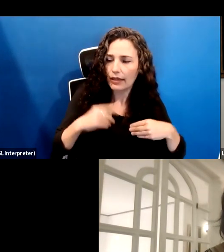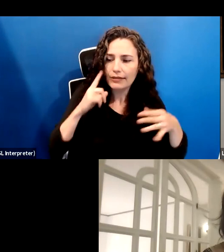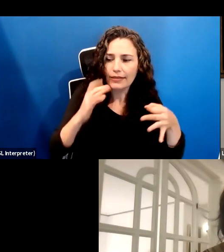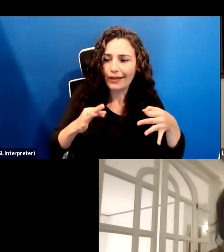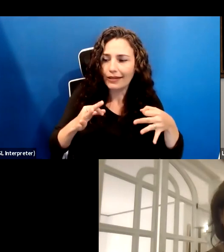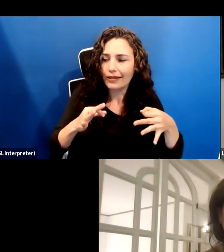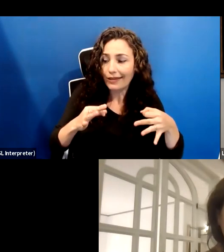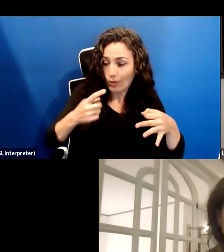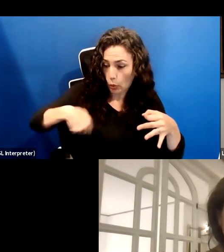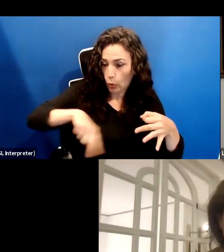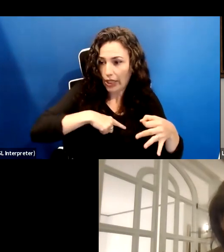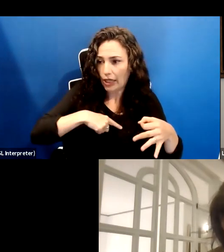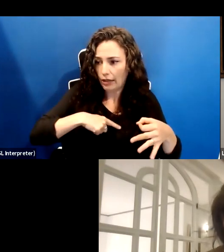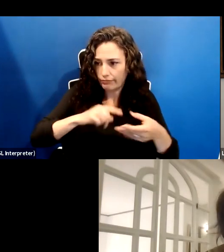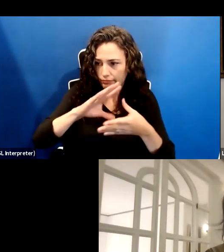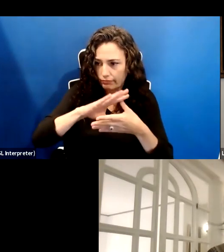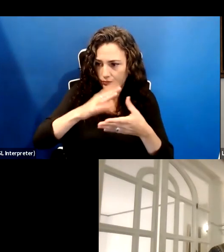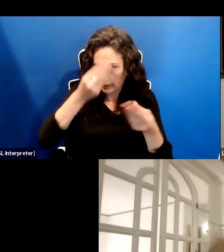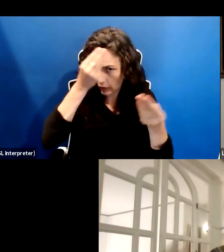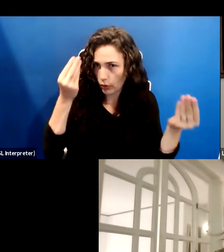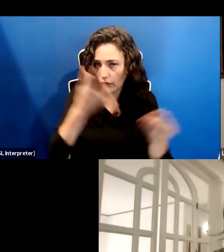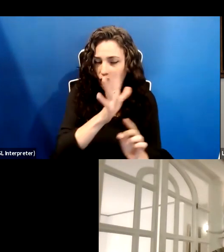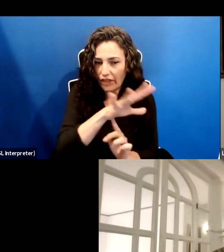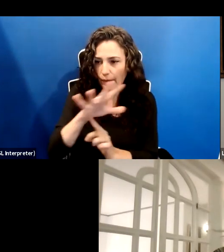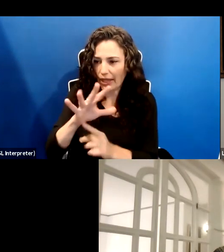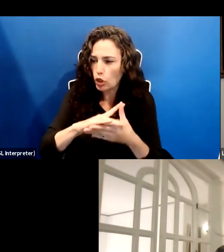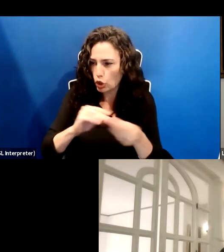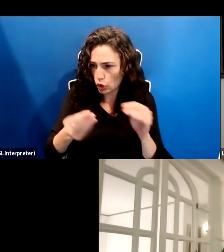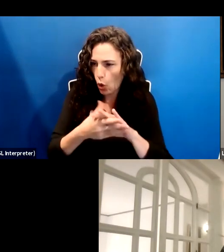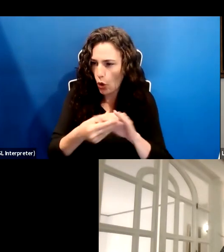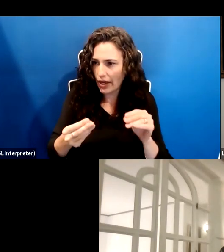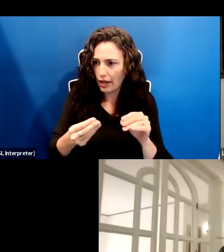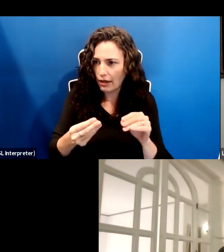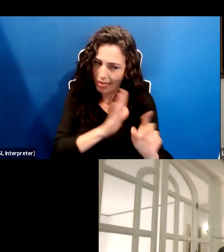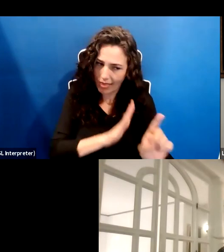could potentially help other people. But even that, they've just come from an organization